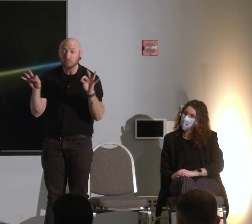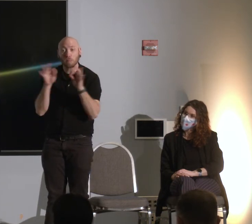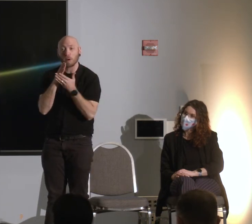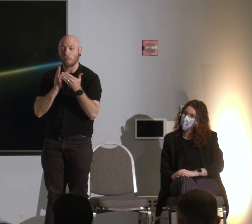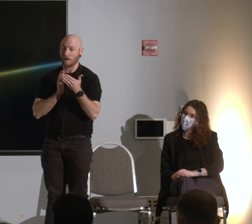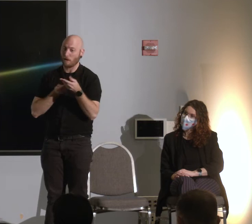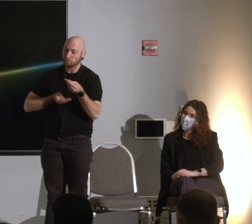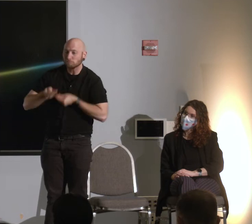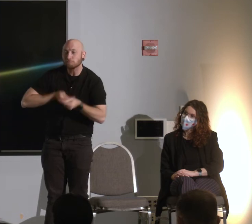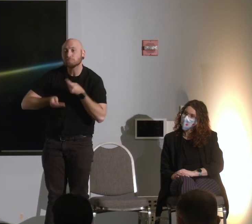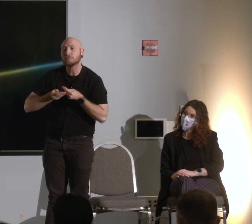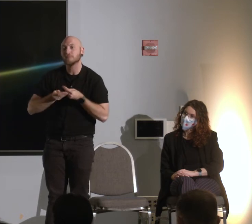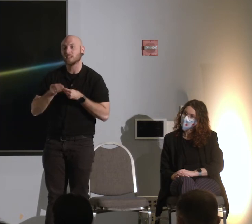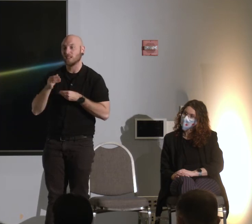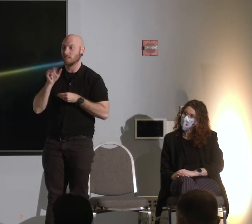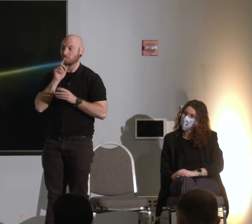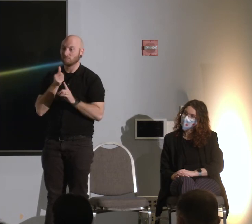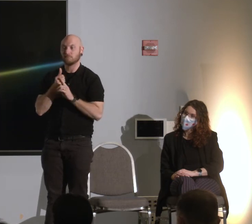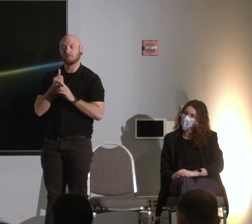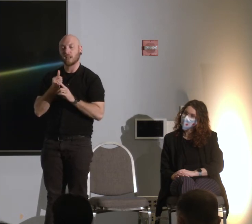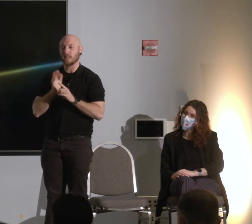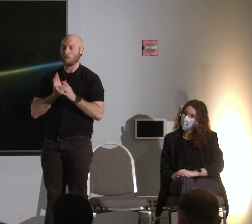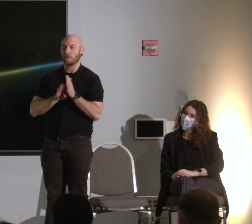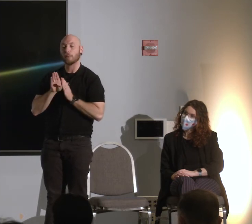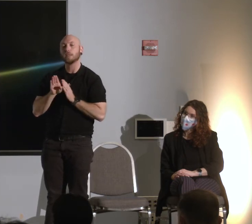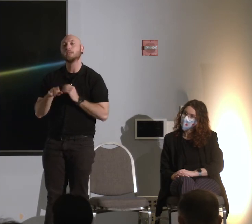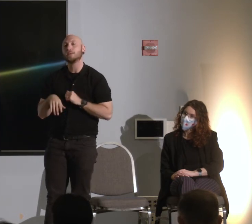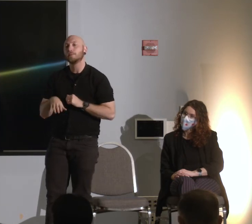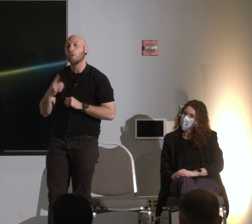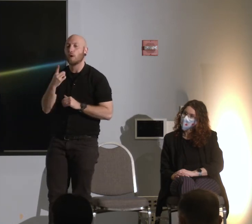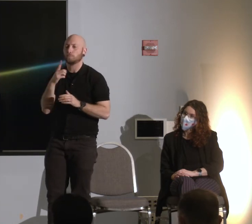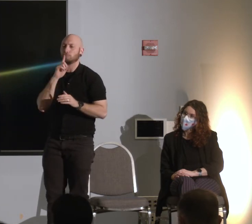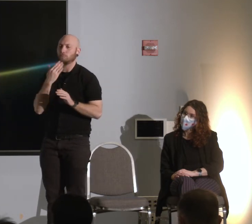of this country together in the 19th century. There's a telling example of this in Richardson's